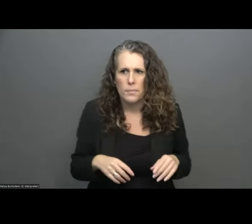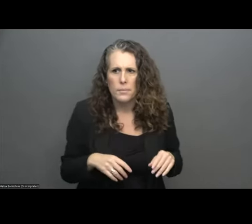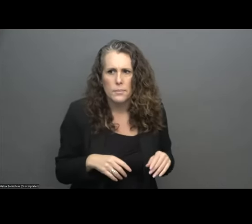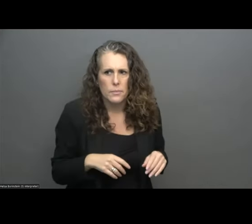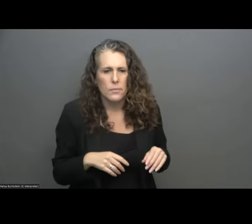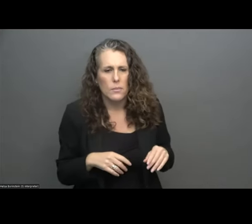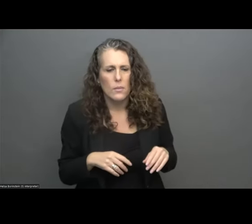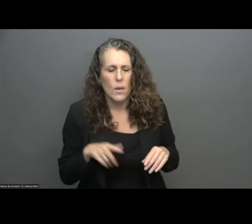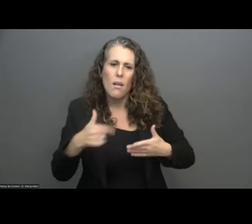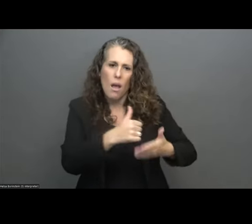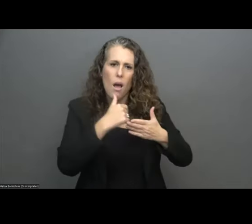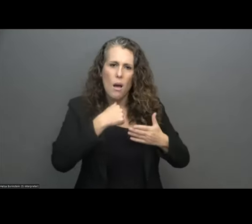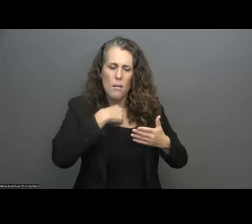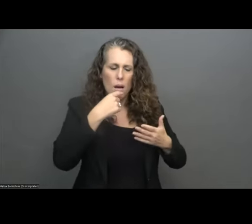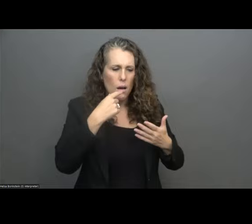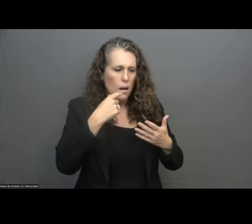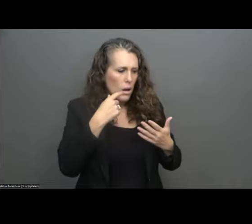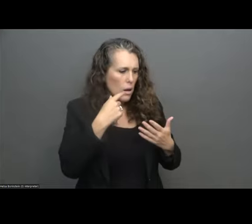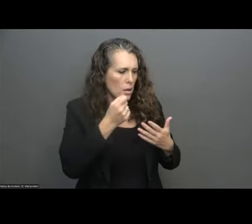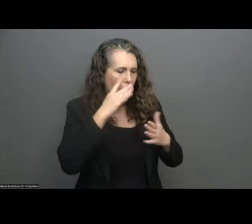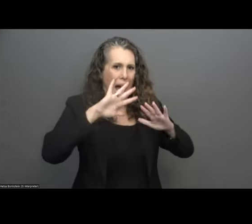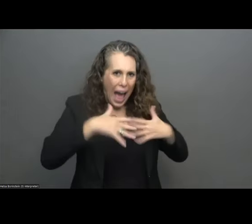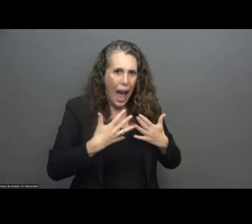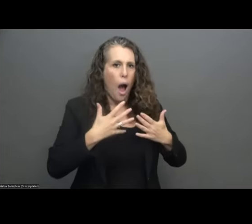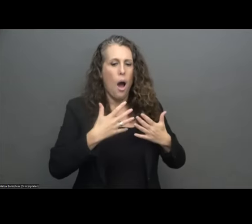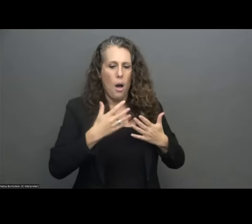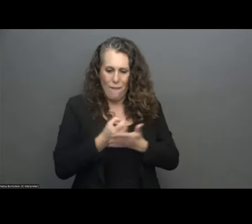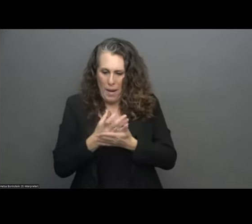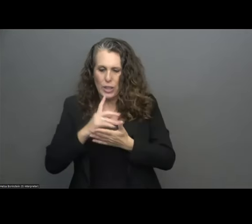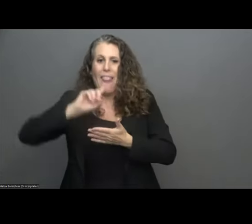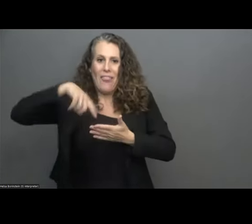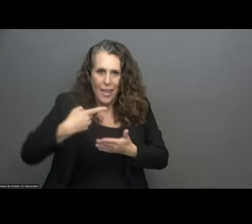to go and what. So what we expecting, is that interpreter I mean the corporates are going